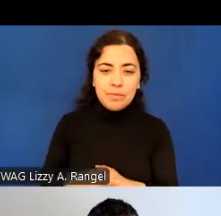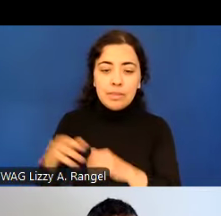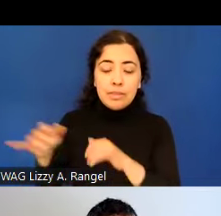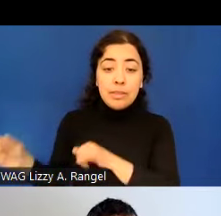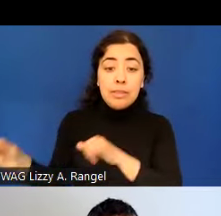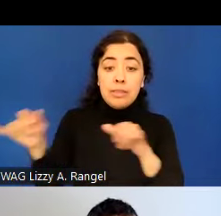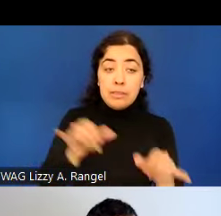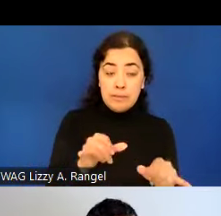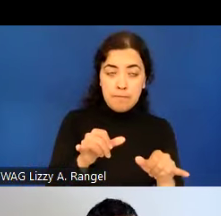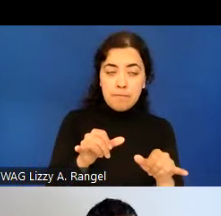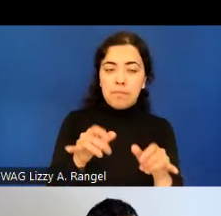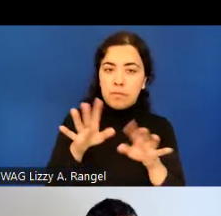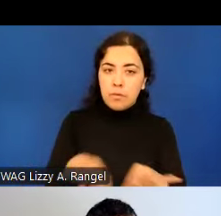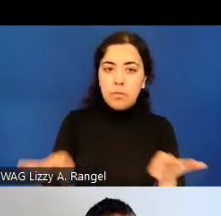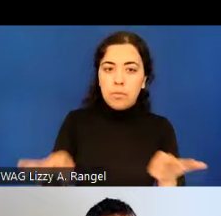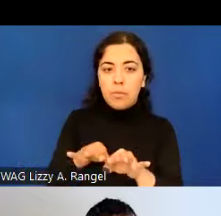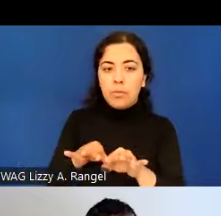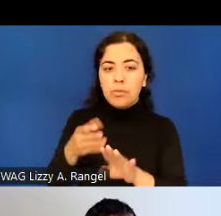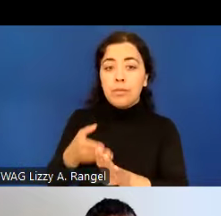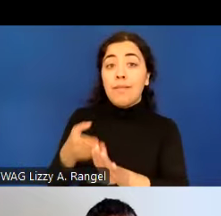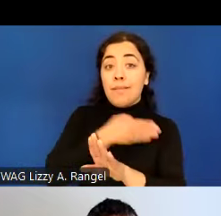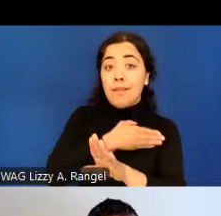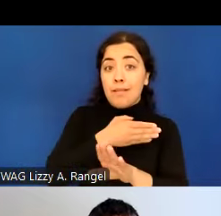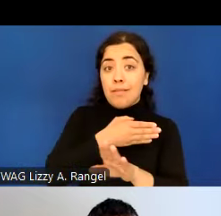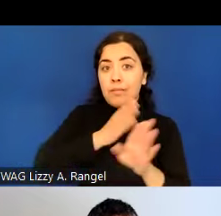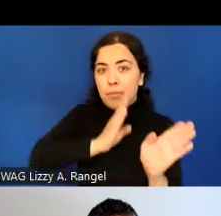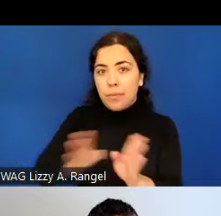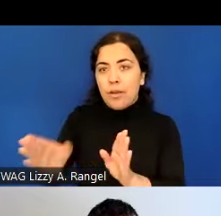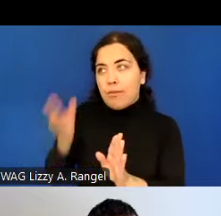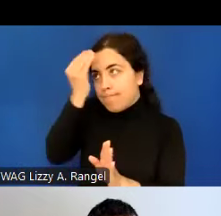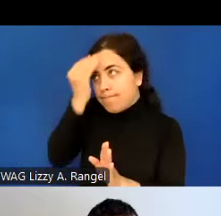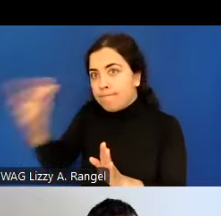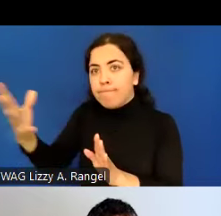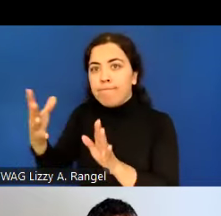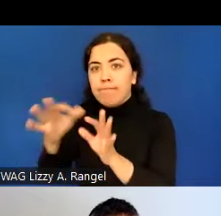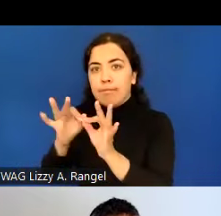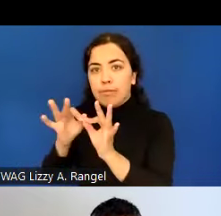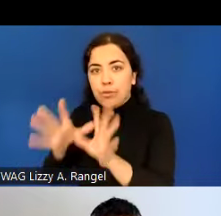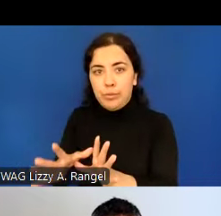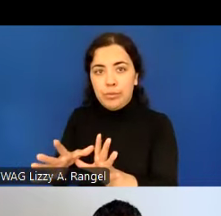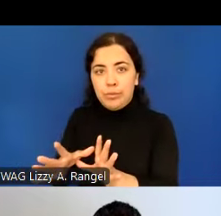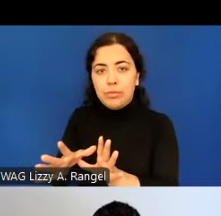to send preparation material ahead of time to the sign language interpreters such as scripts,